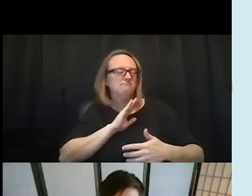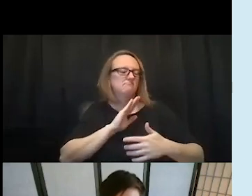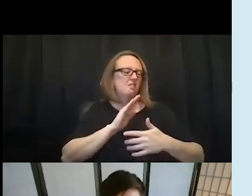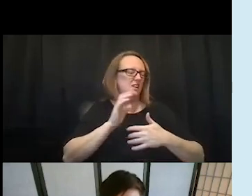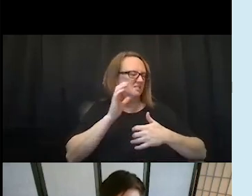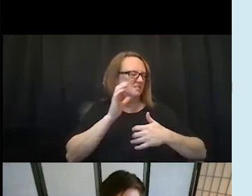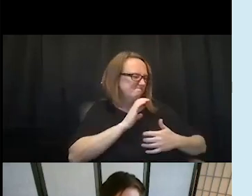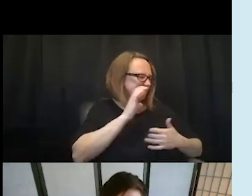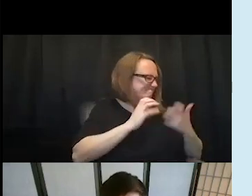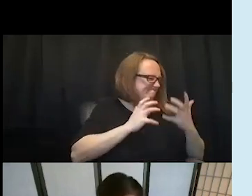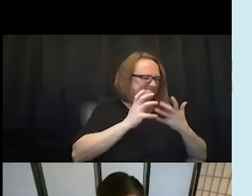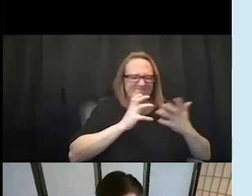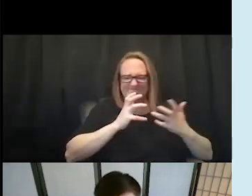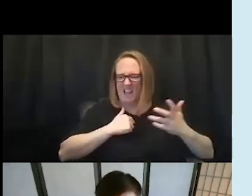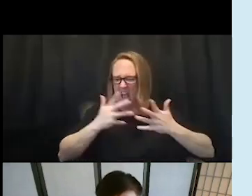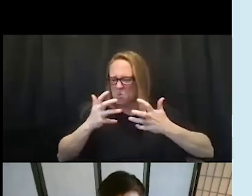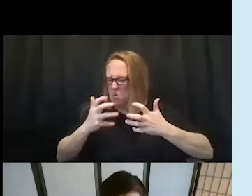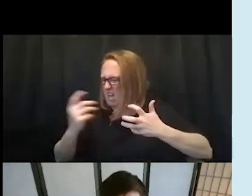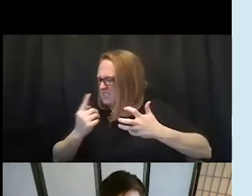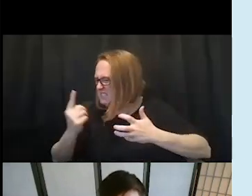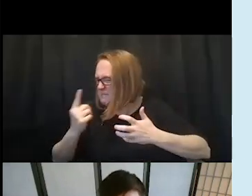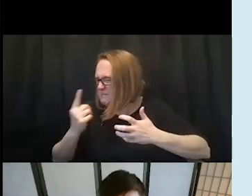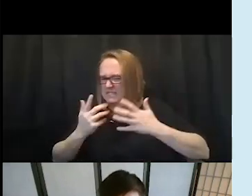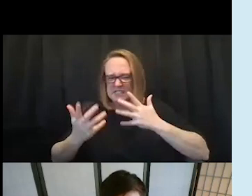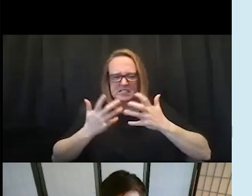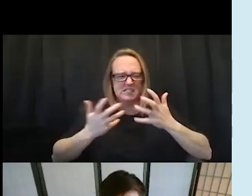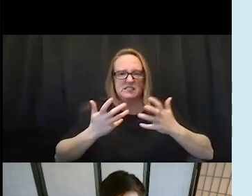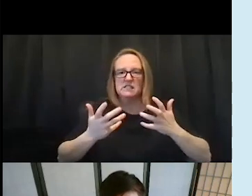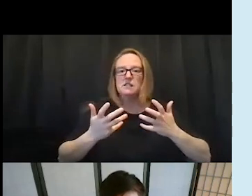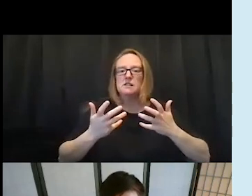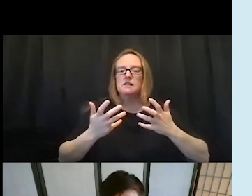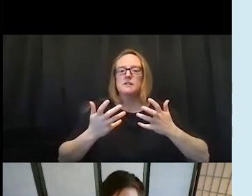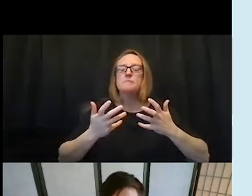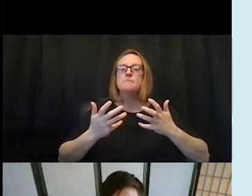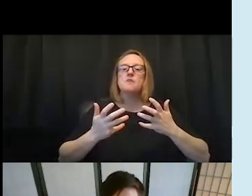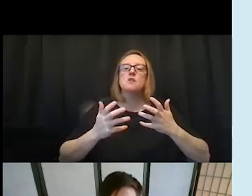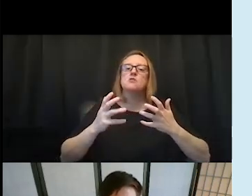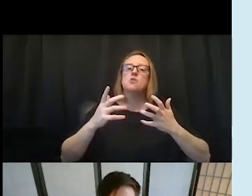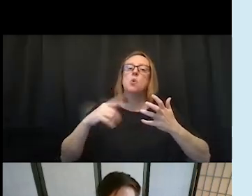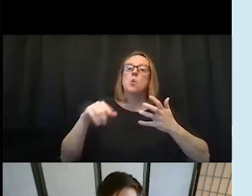for something, I'm longing for something. So those types of potential energy moments